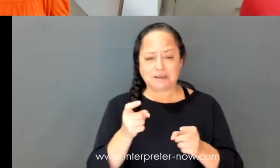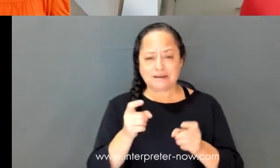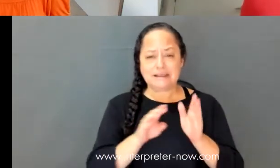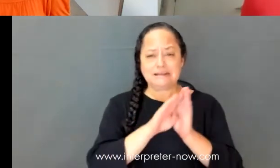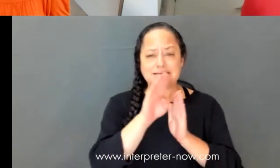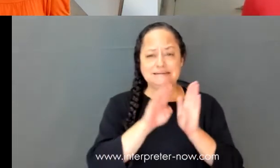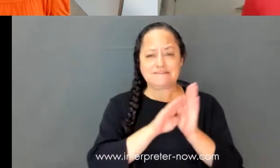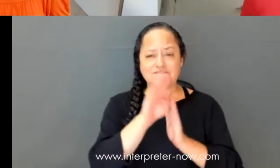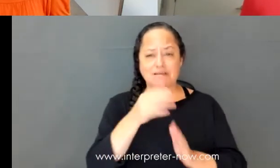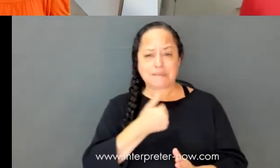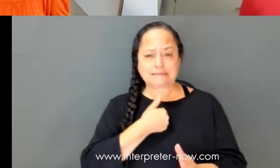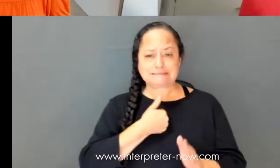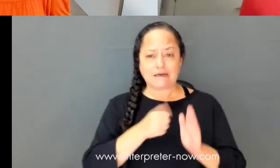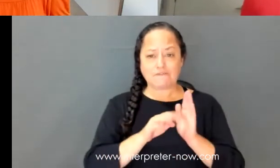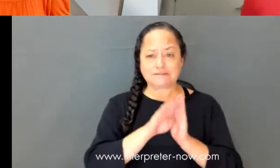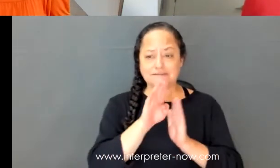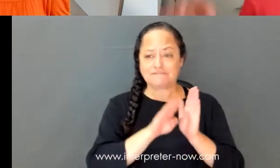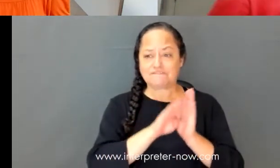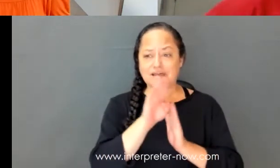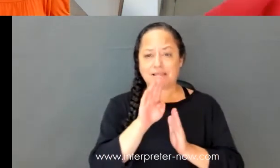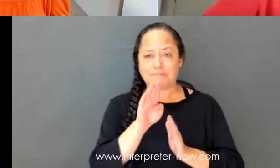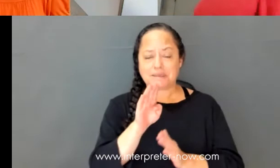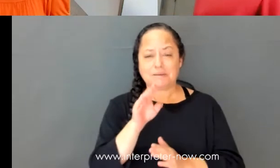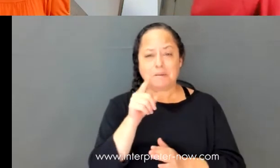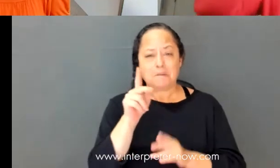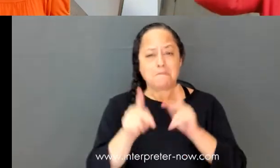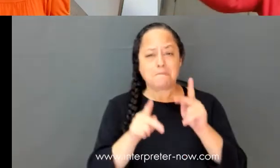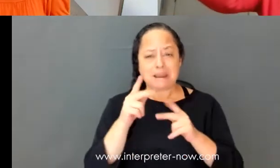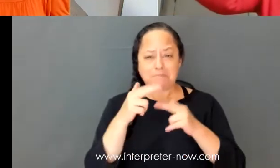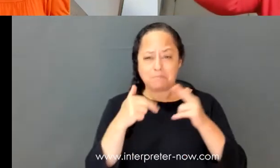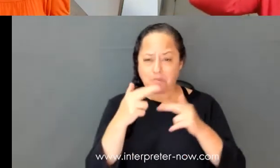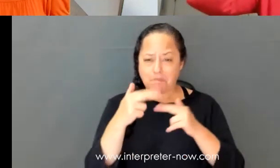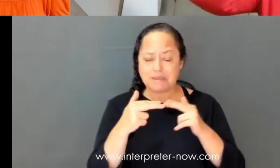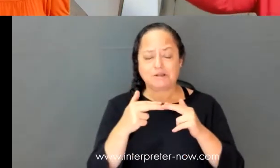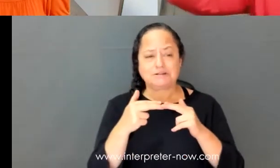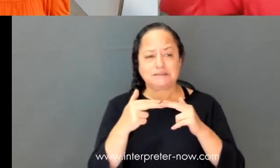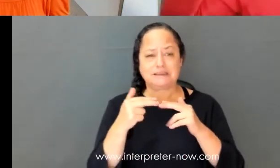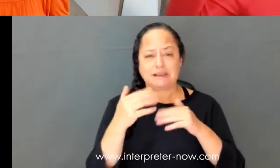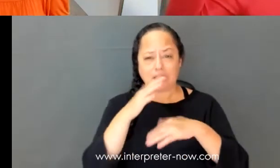self-development, there have been people building upon each other, but you may not feel like